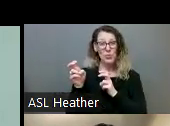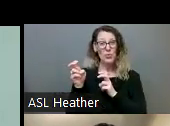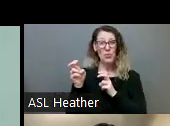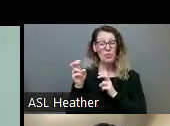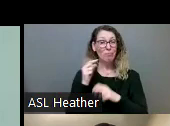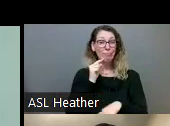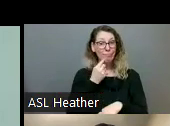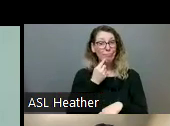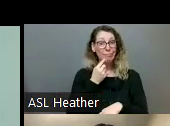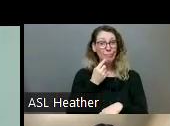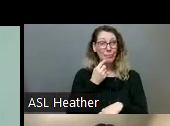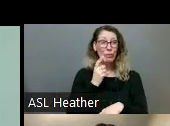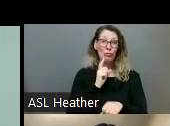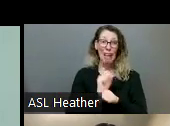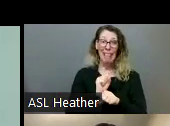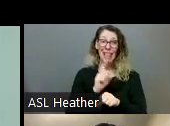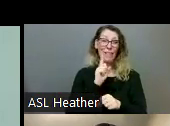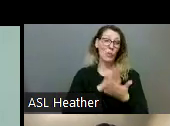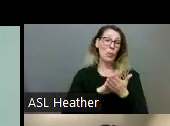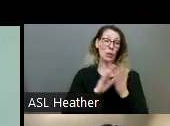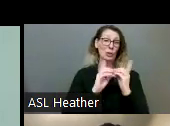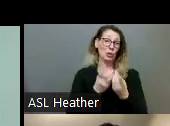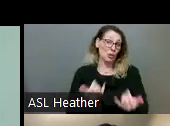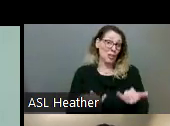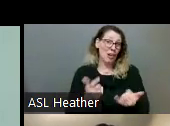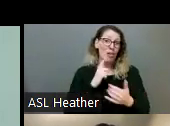some of our districts right now, so I'm really grateful we continue this